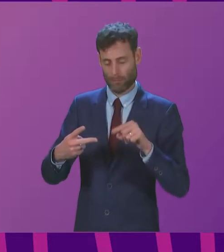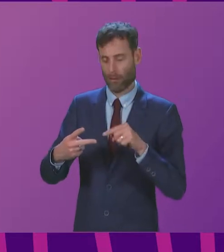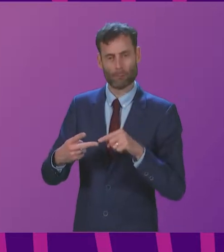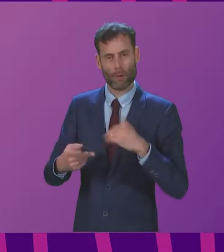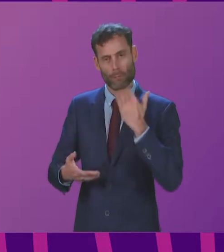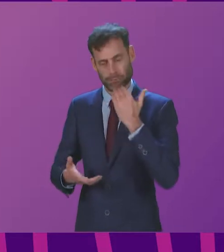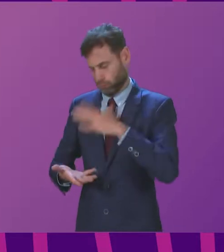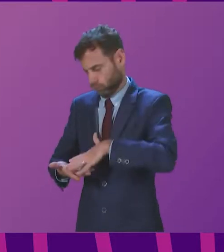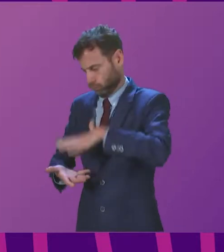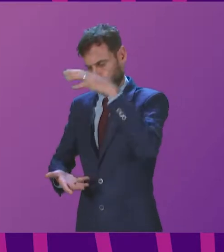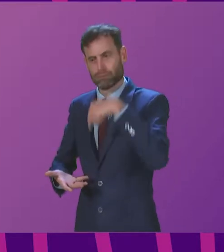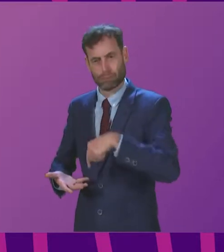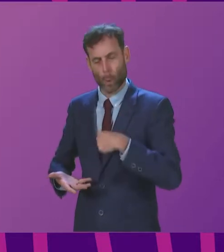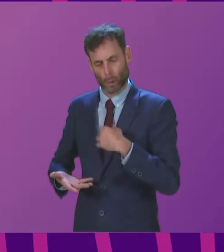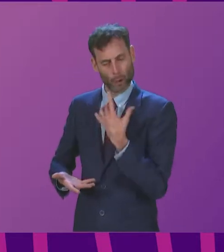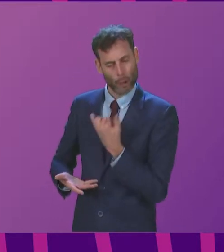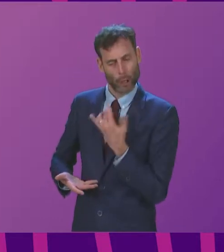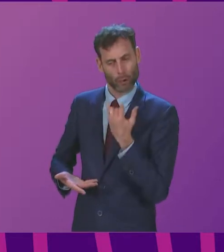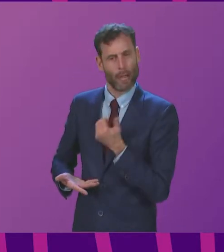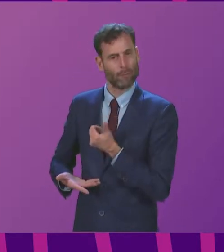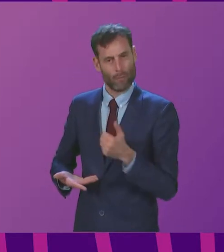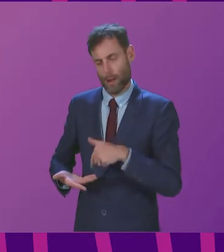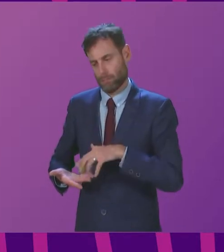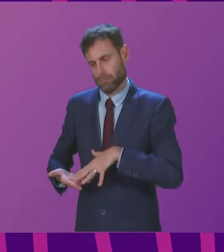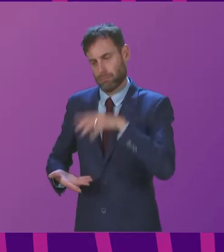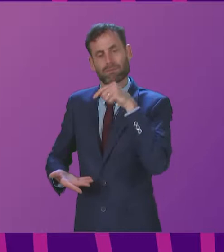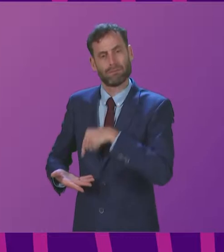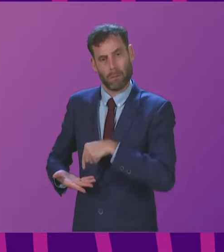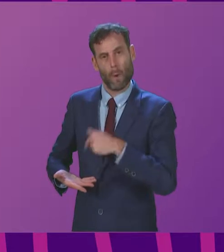close monitoring. Obviously, one of the things that we are keen to do, working with the other